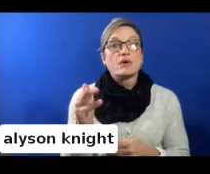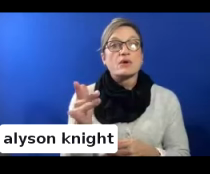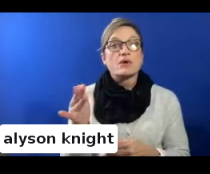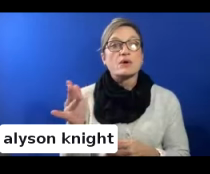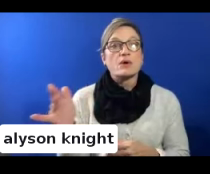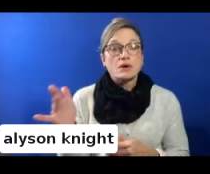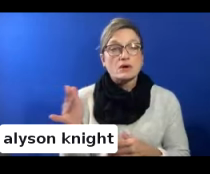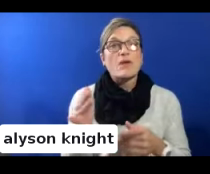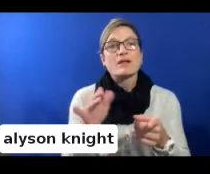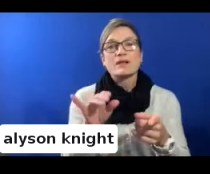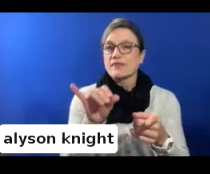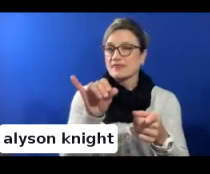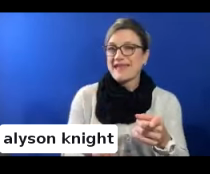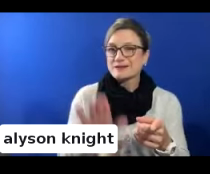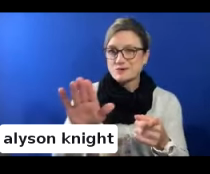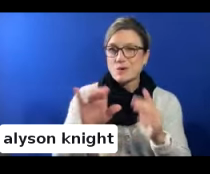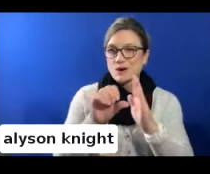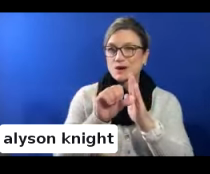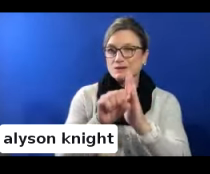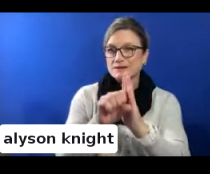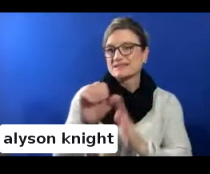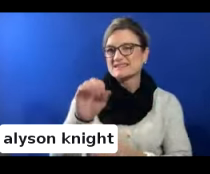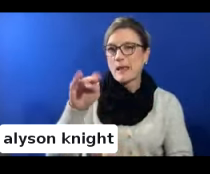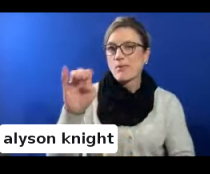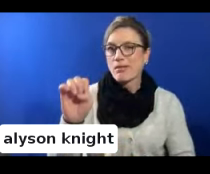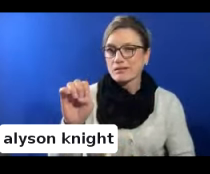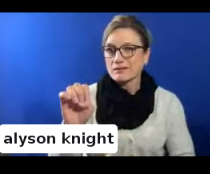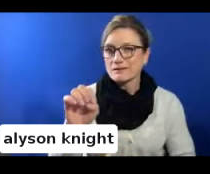That would be your sample response for the timeline change.